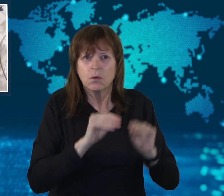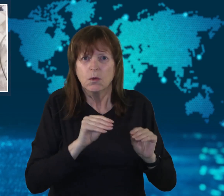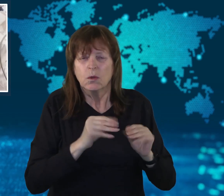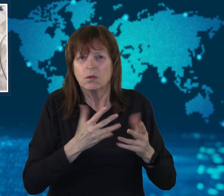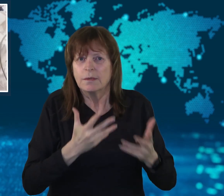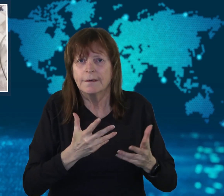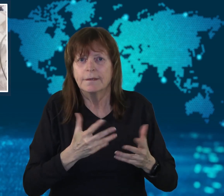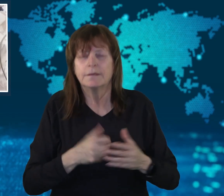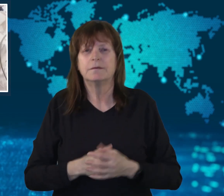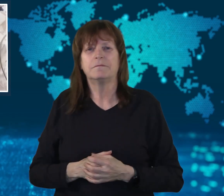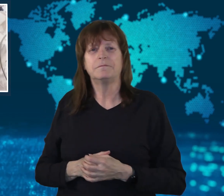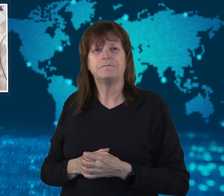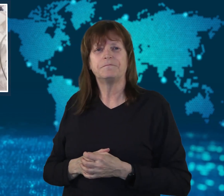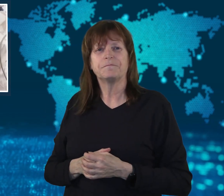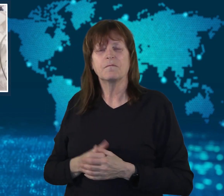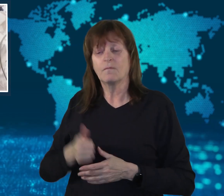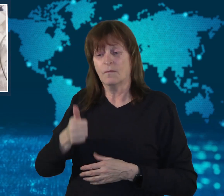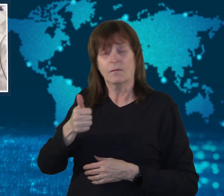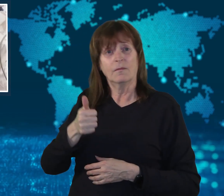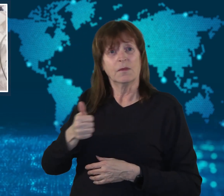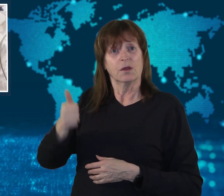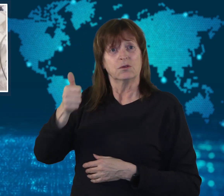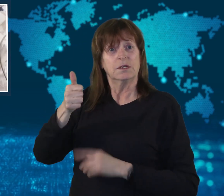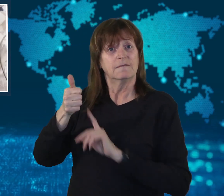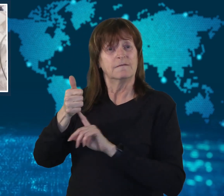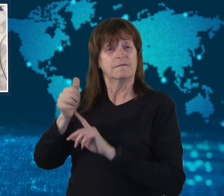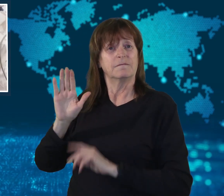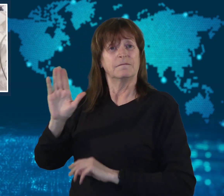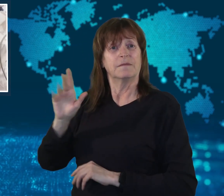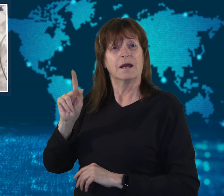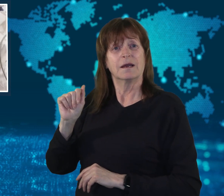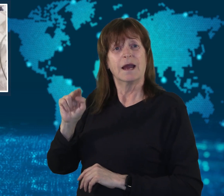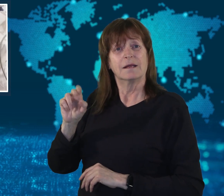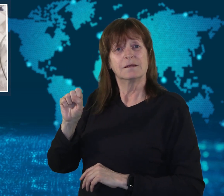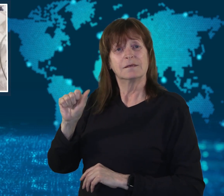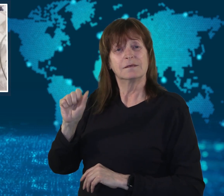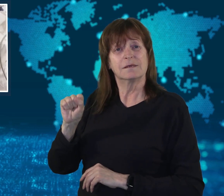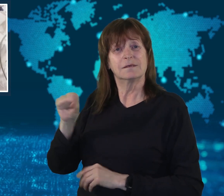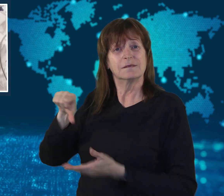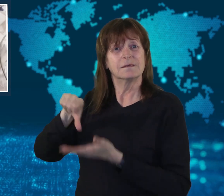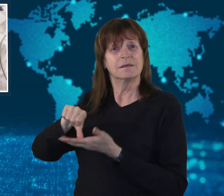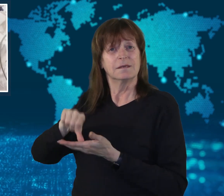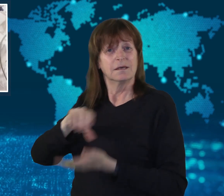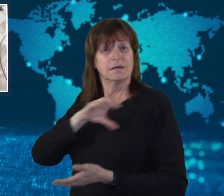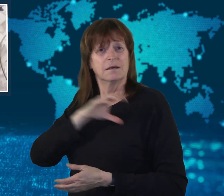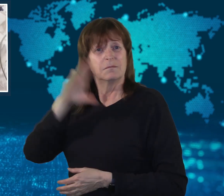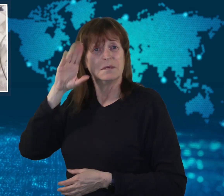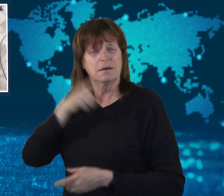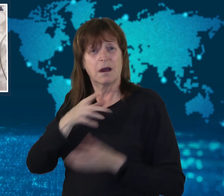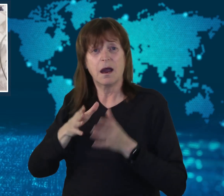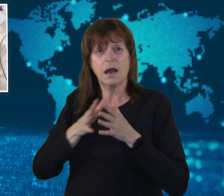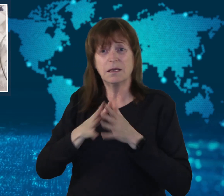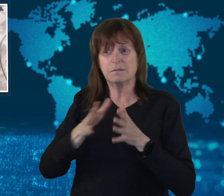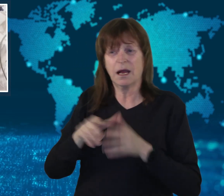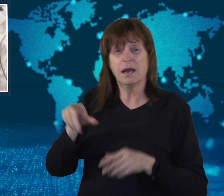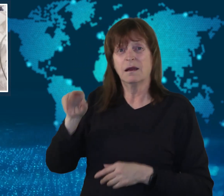because they'd not yet spoken to Yari.